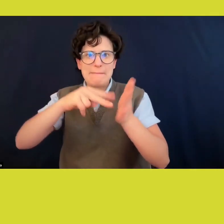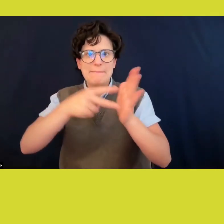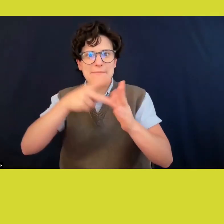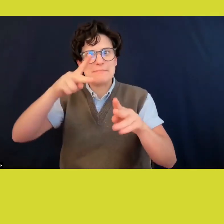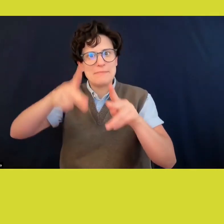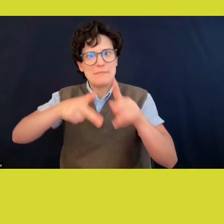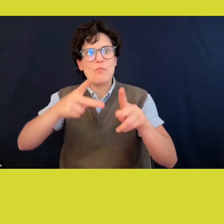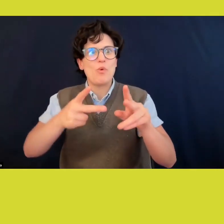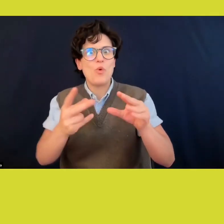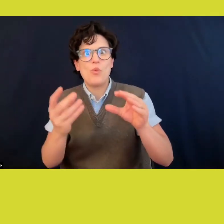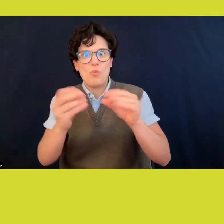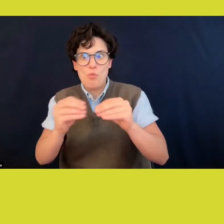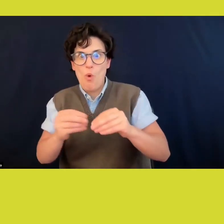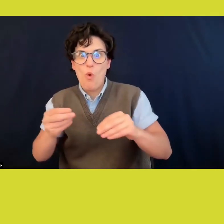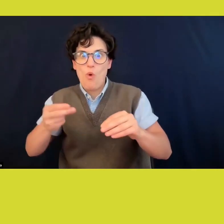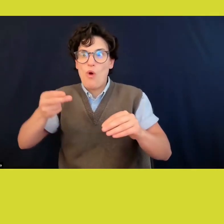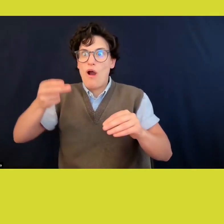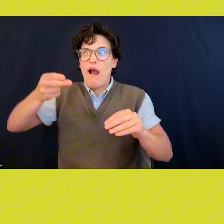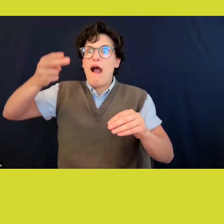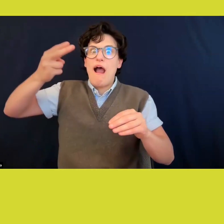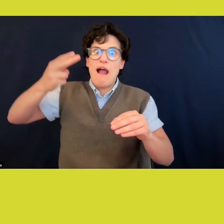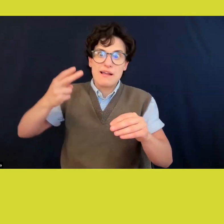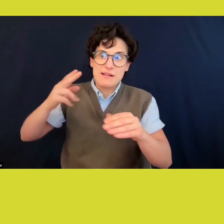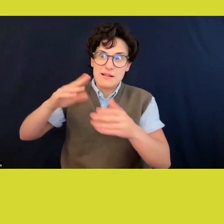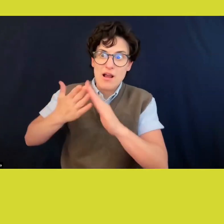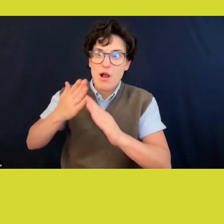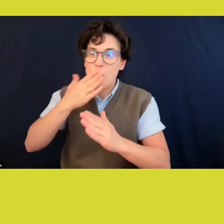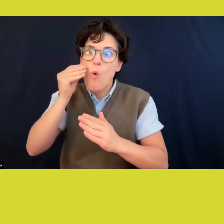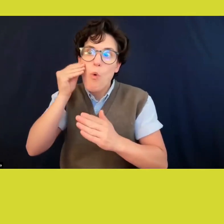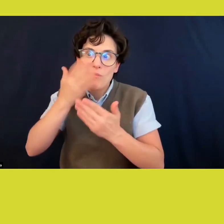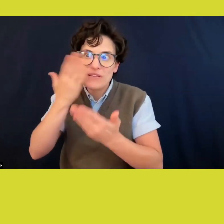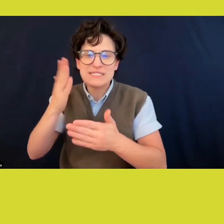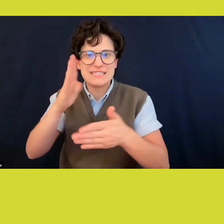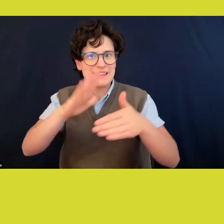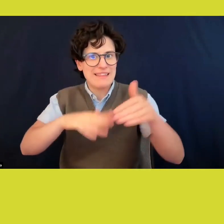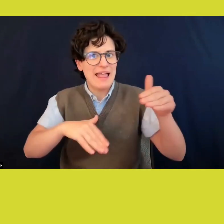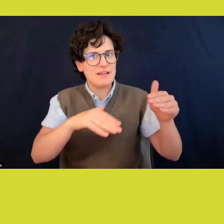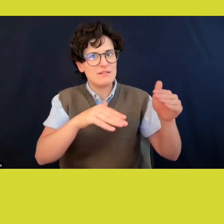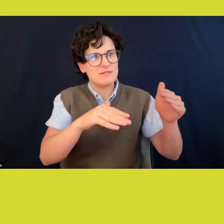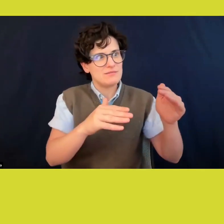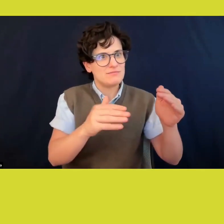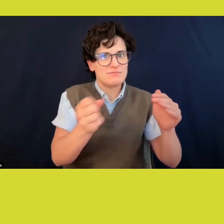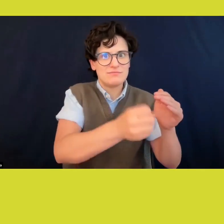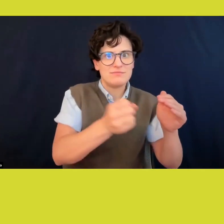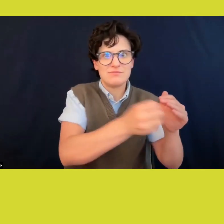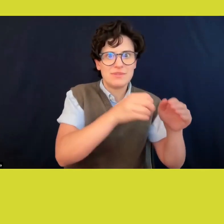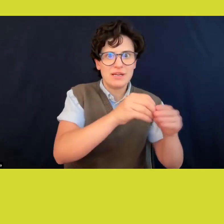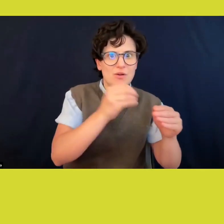We do not invest very much in homelessness in